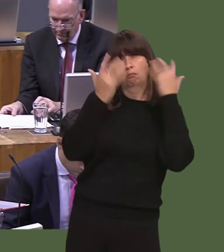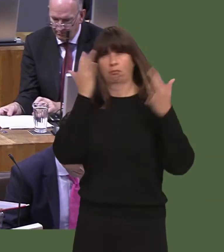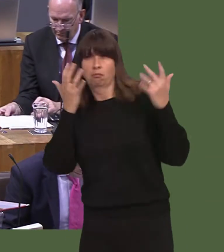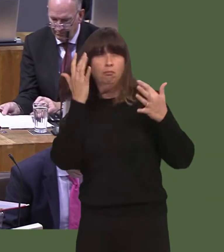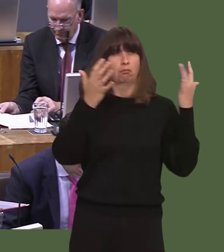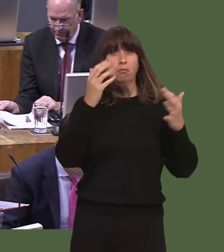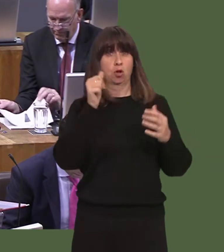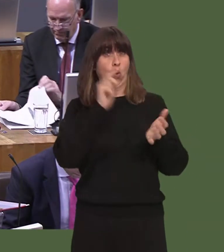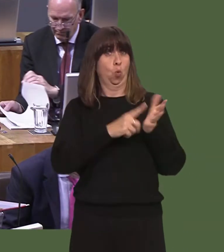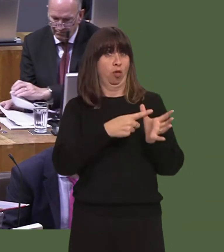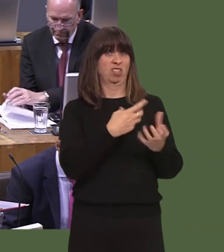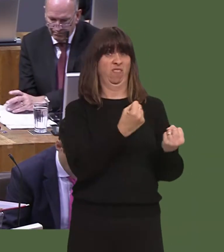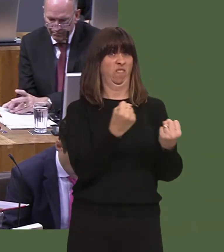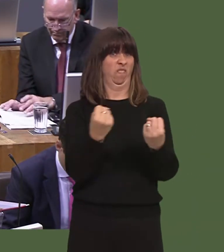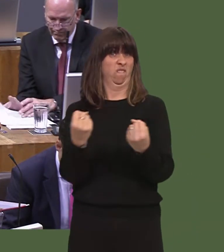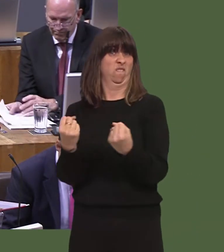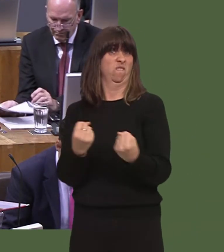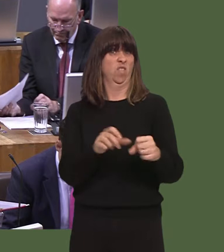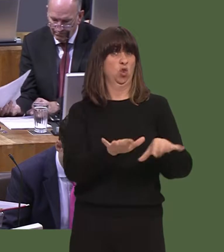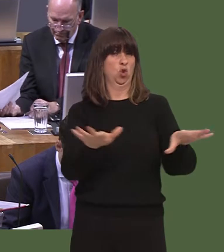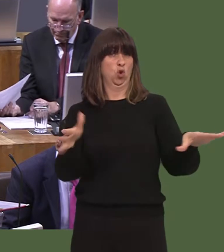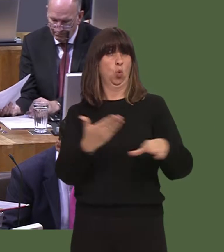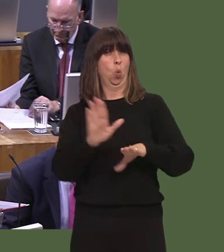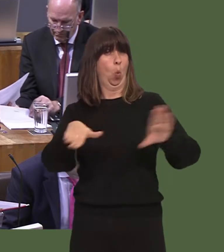I know there are local authorities in Wales already doing this, and I know it's an issue